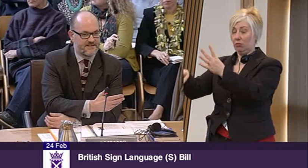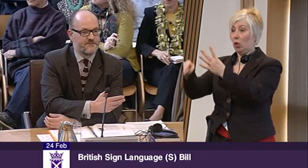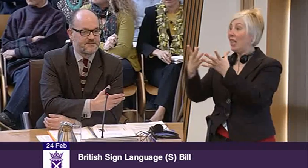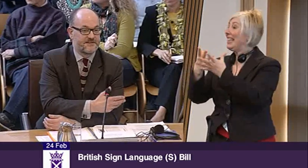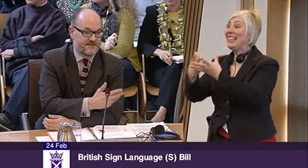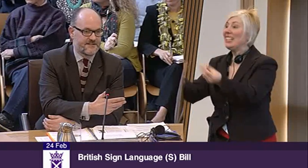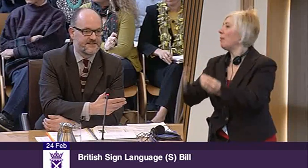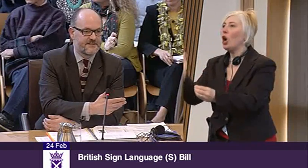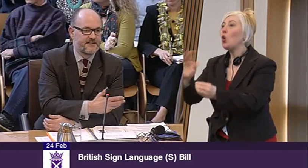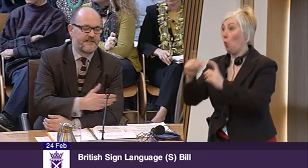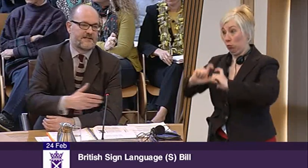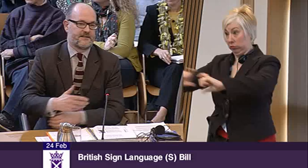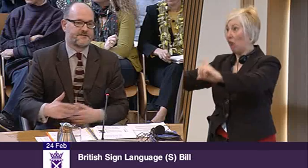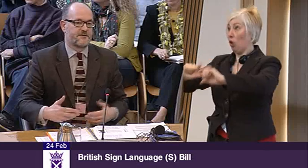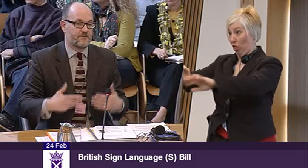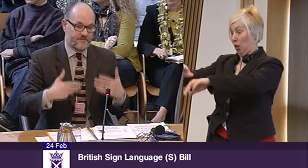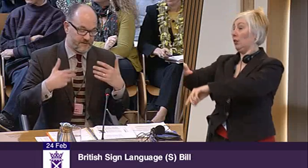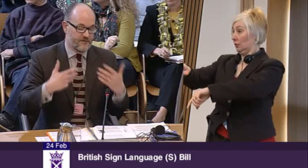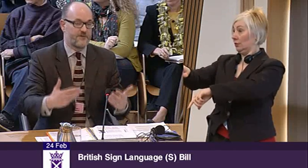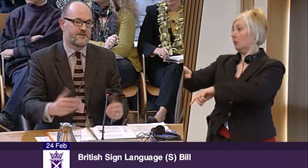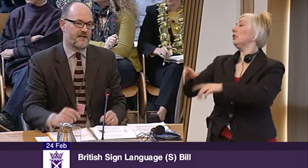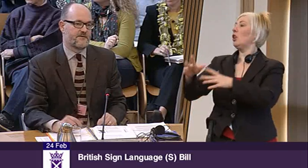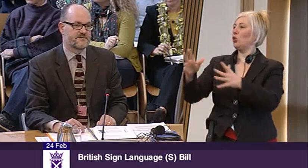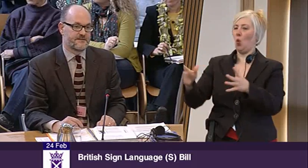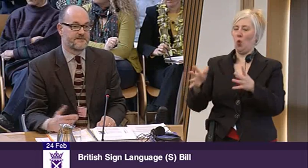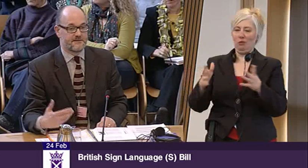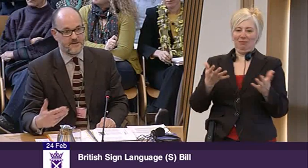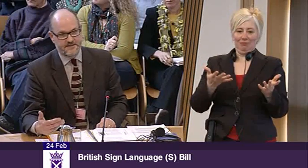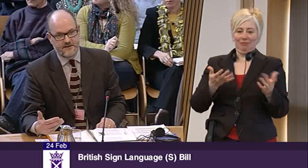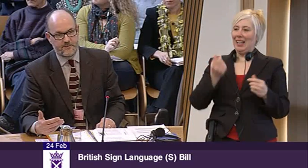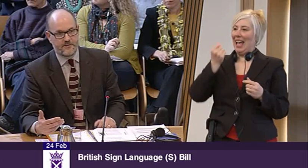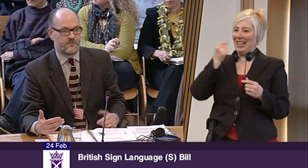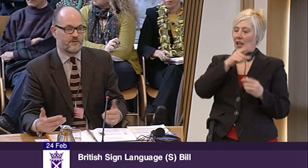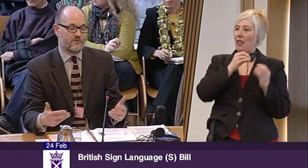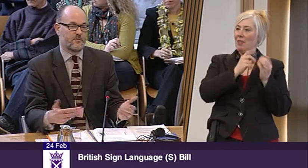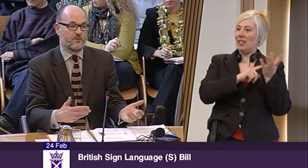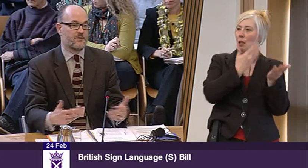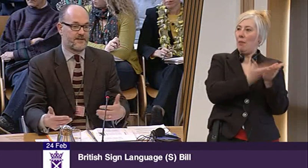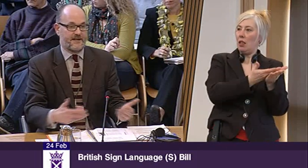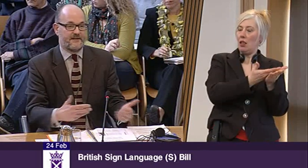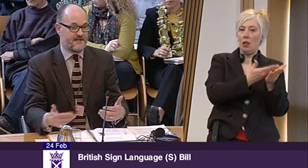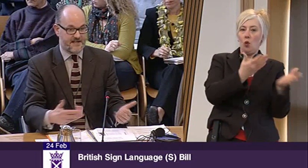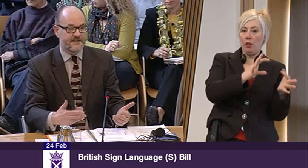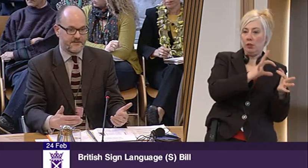disappear—it will still exist. The notion is that the BSL bill will work in tandem with